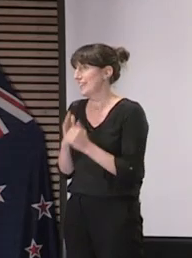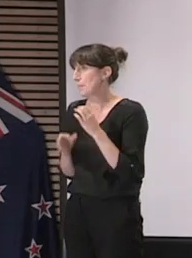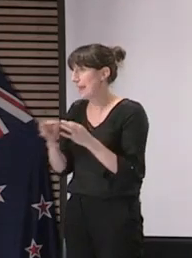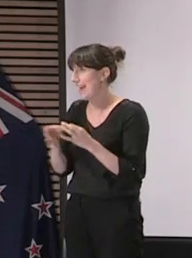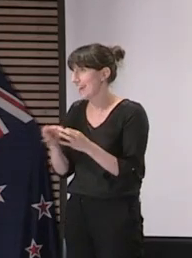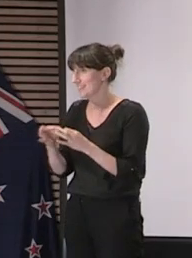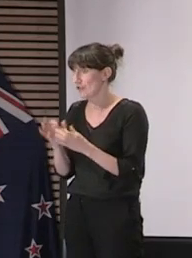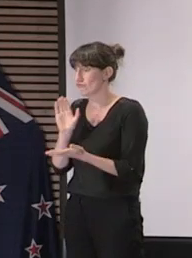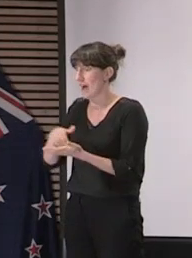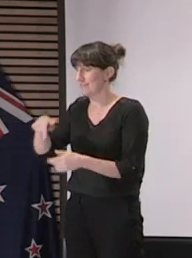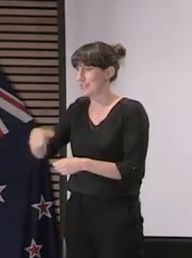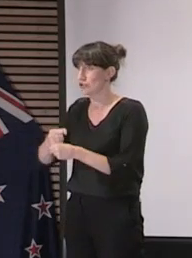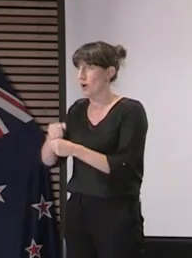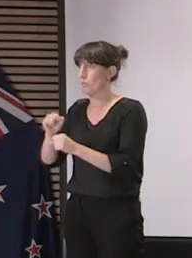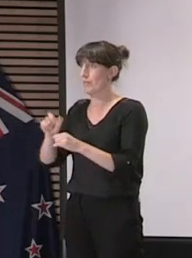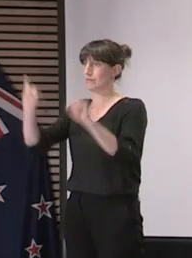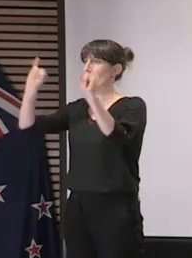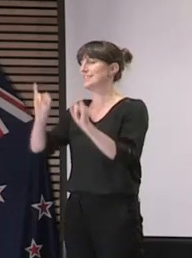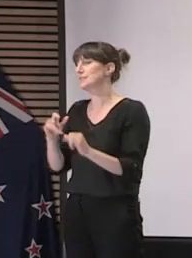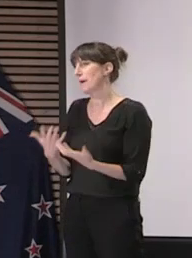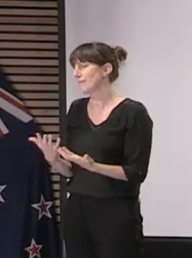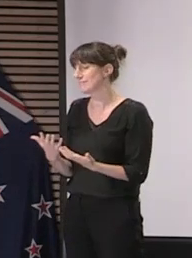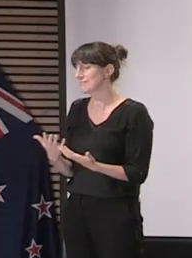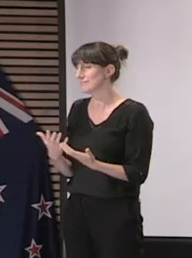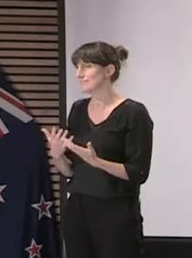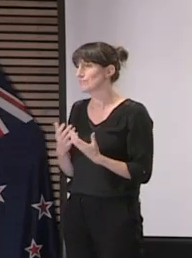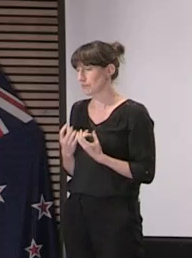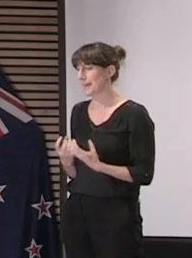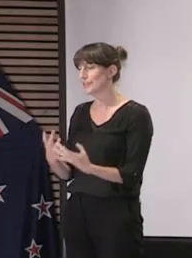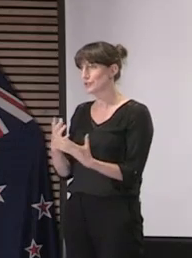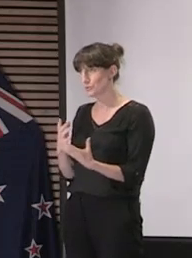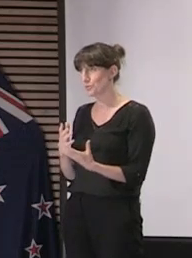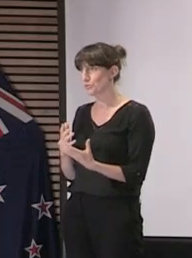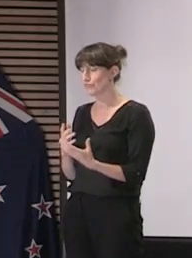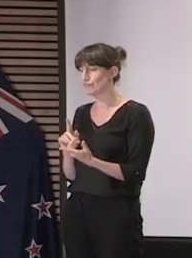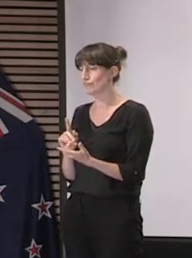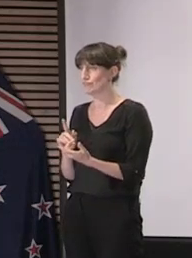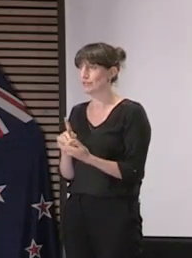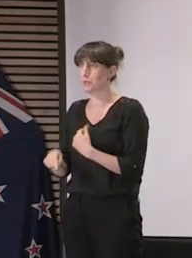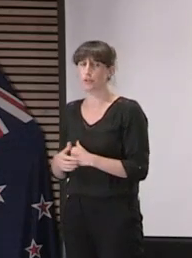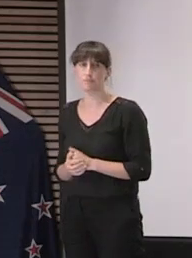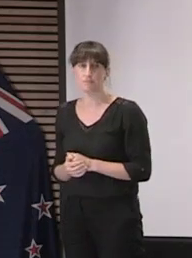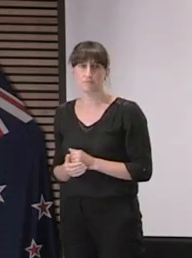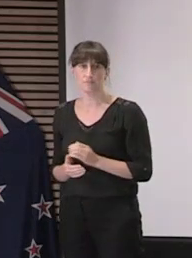job, but that's what we do. We're always responding to a